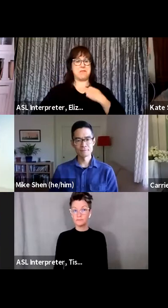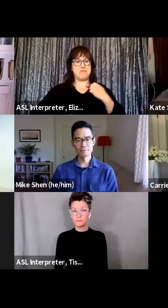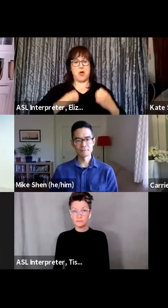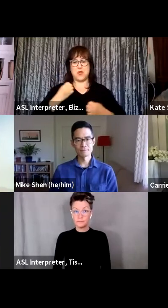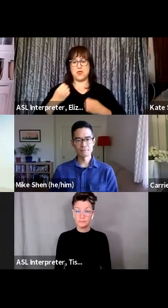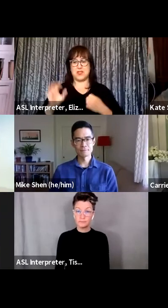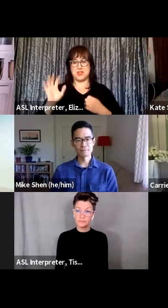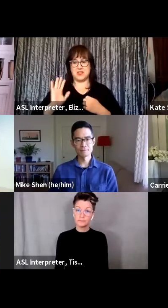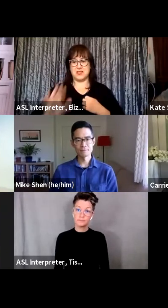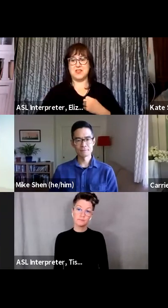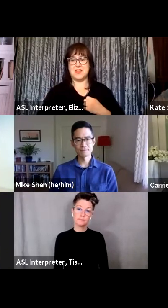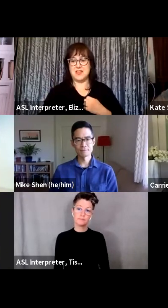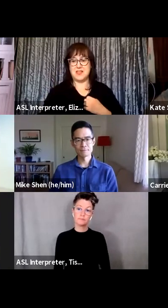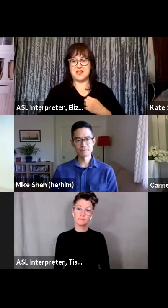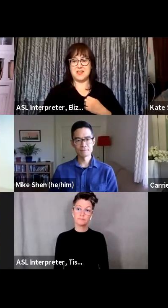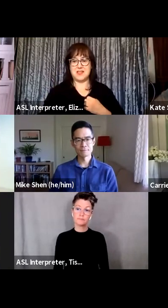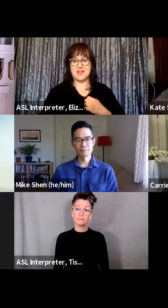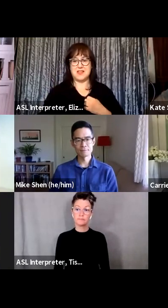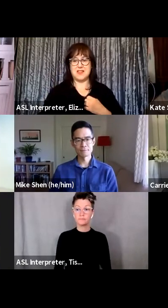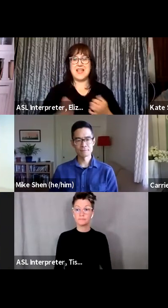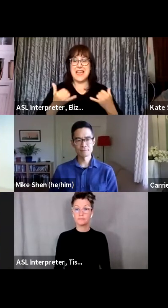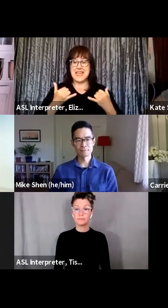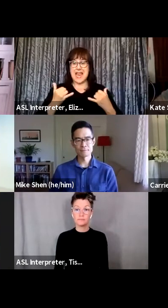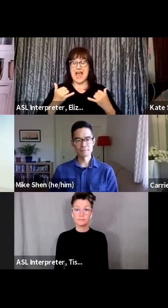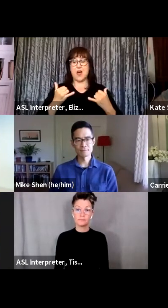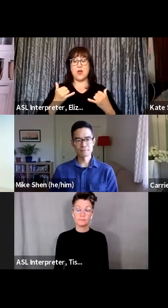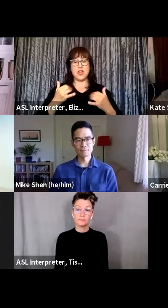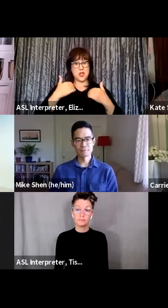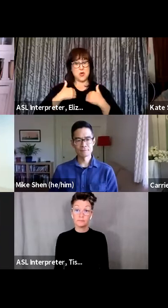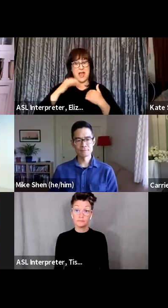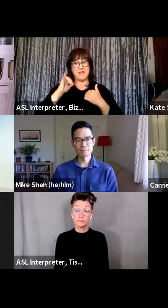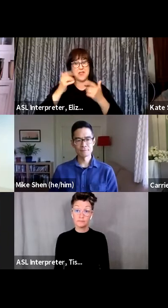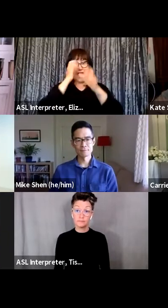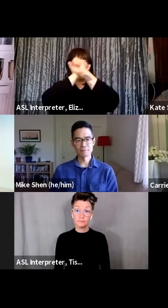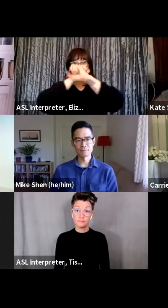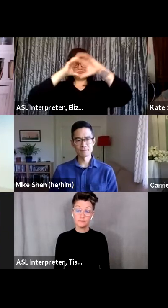and now looking at it, do you have that sort of big picture view at this point?